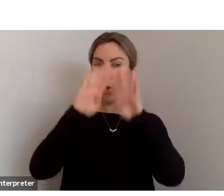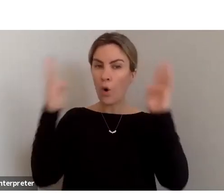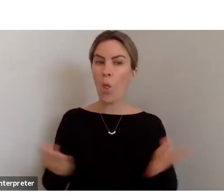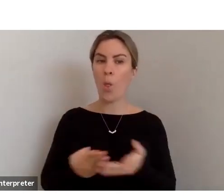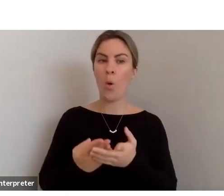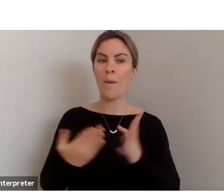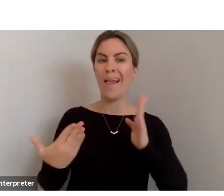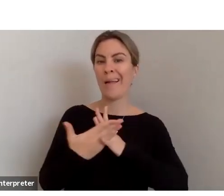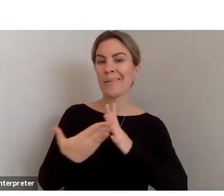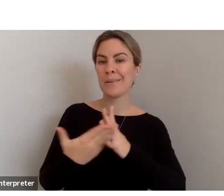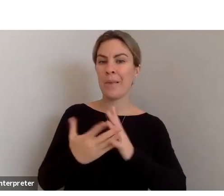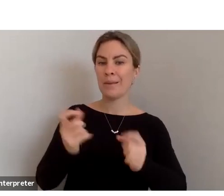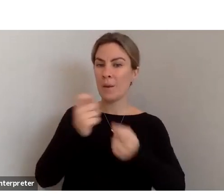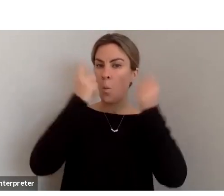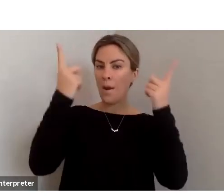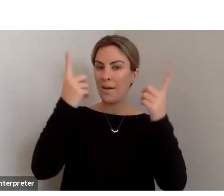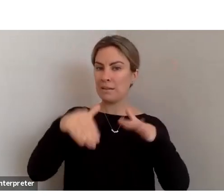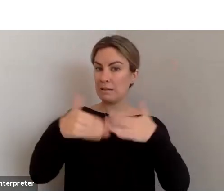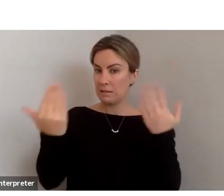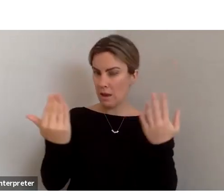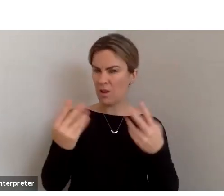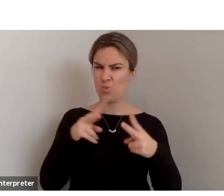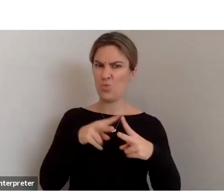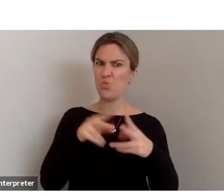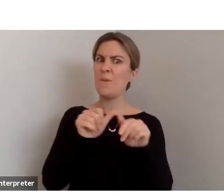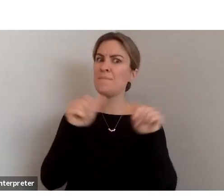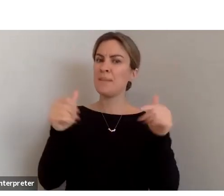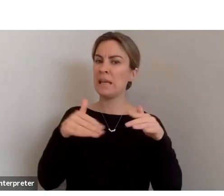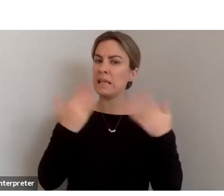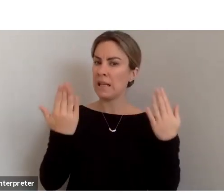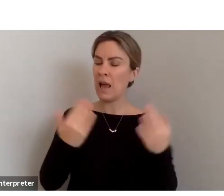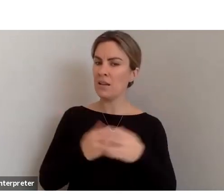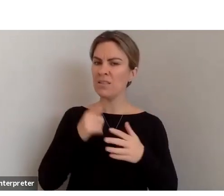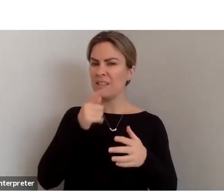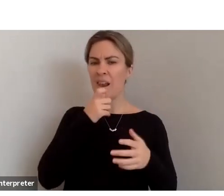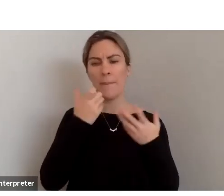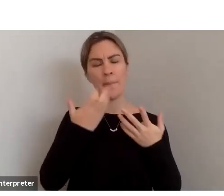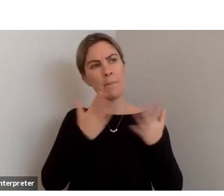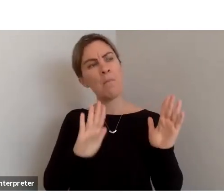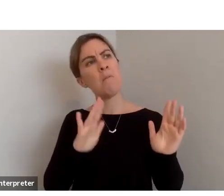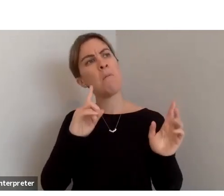Open yourself up to the community, put yourself out there, for your